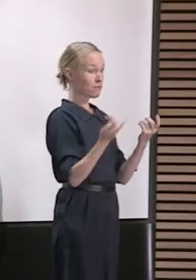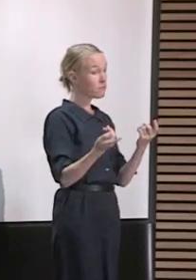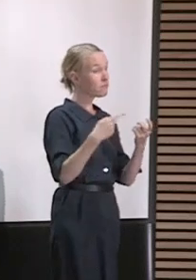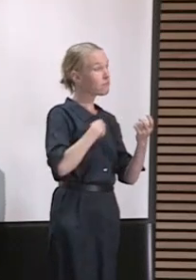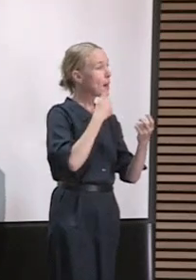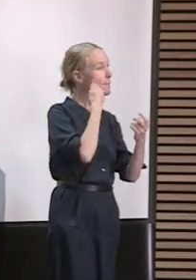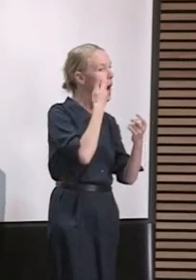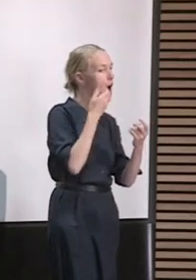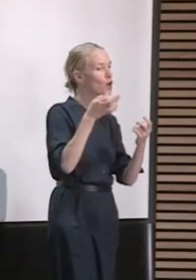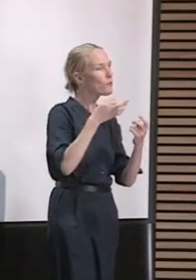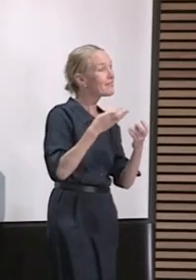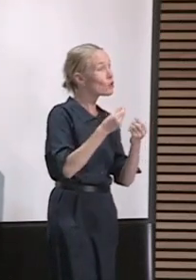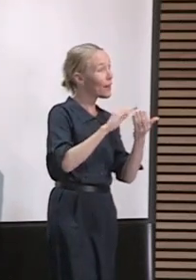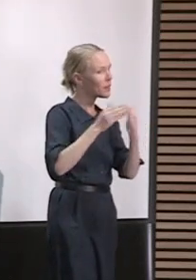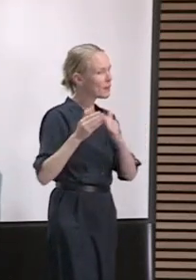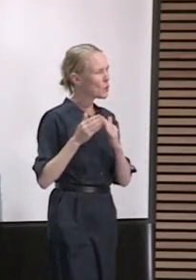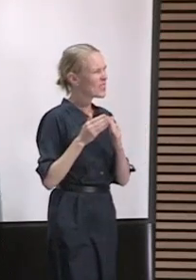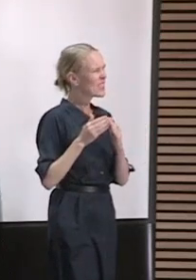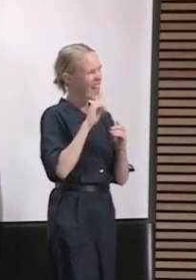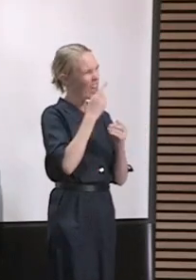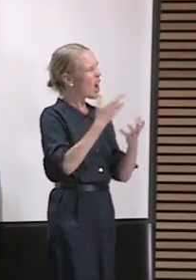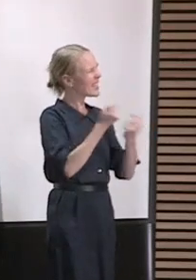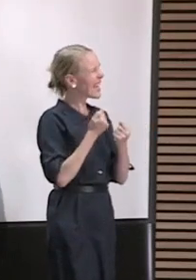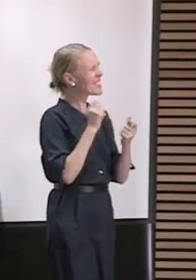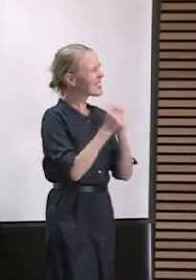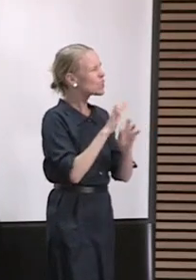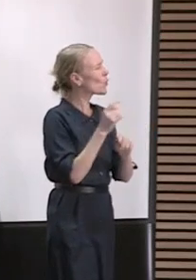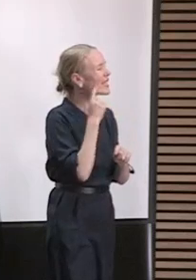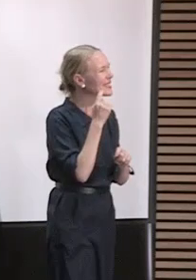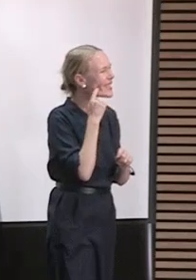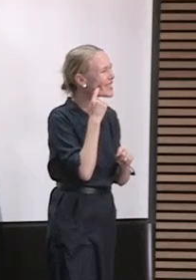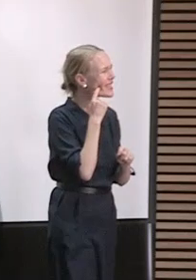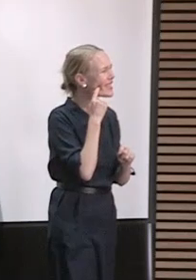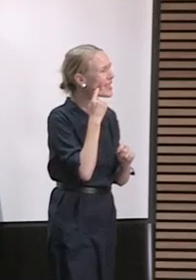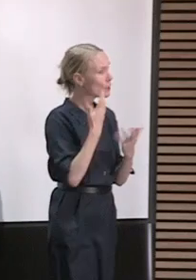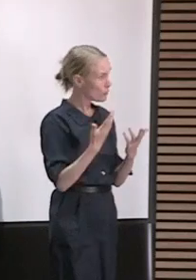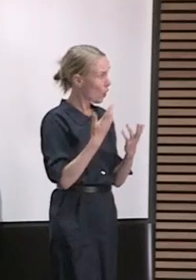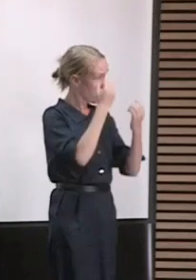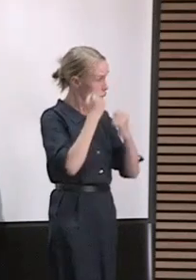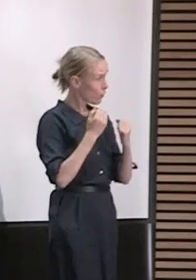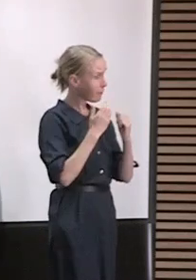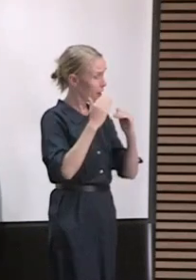that there is not equal access to testing? What are the figures around that? What are the concerns around that?